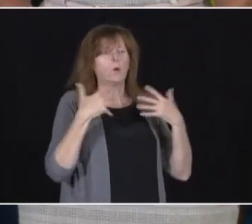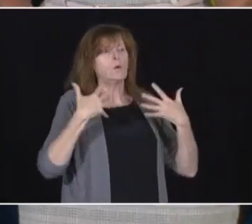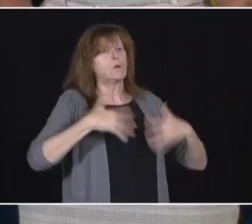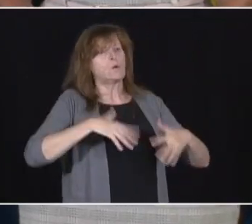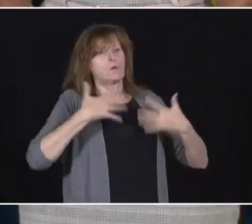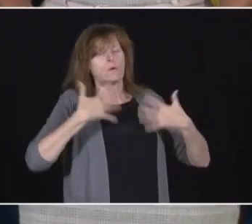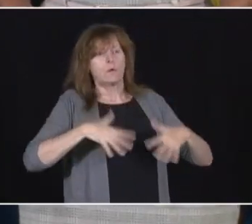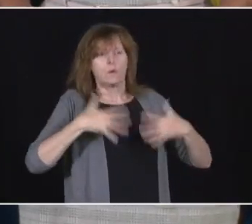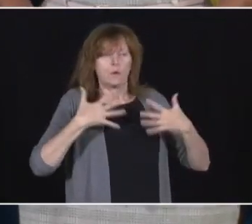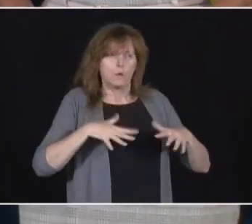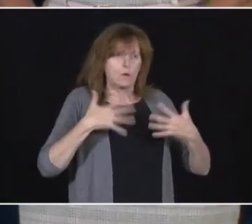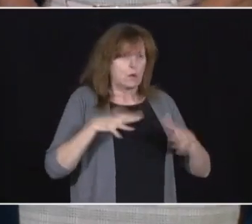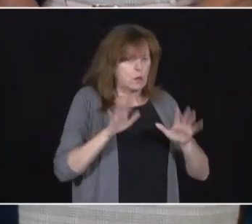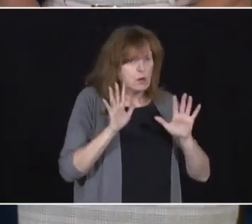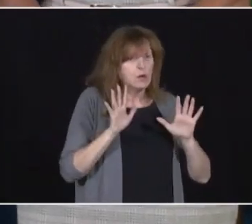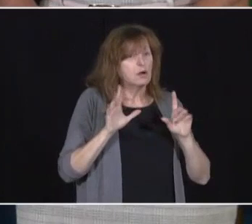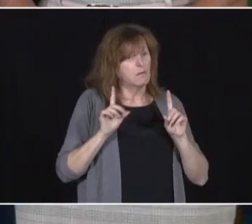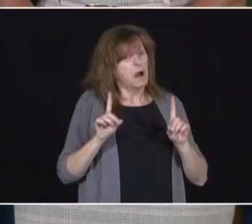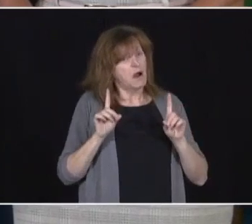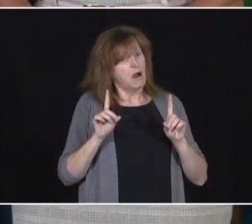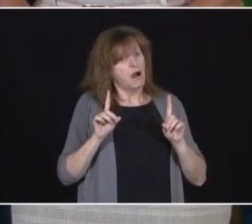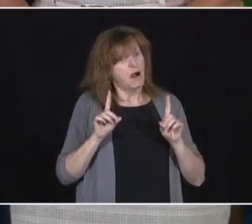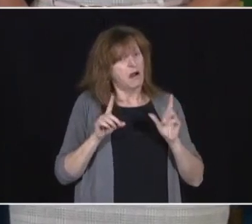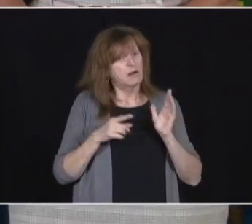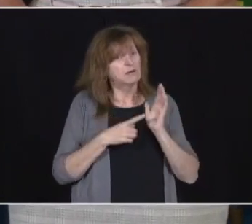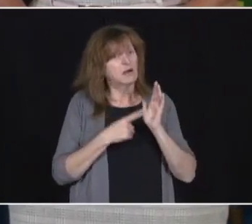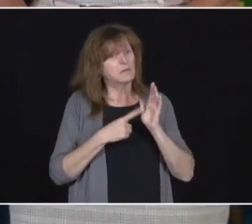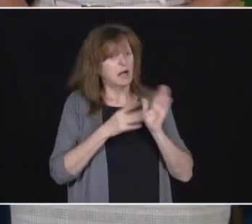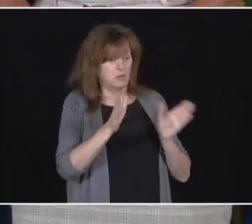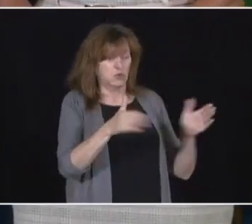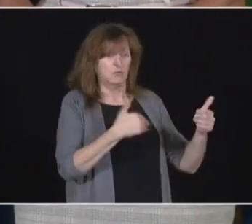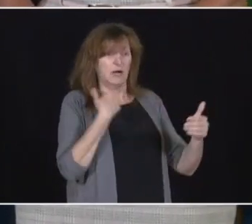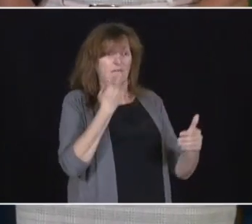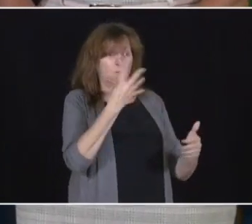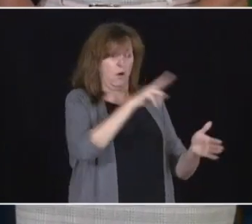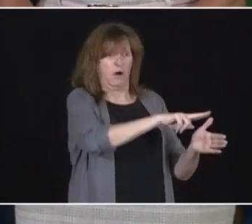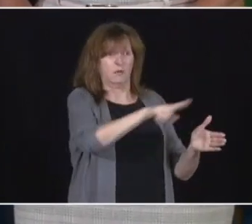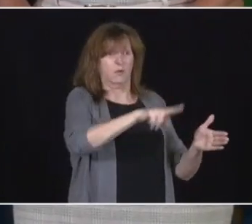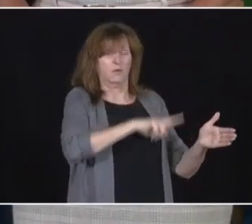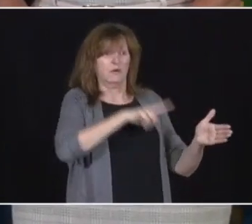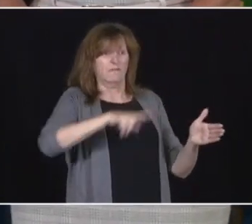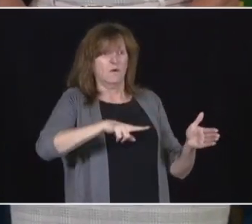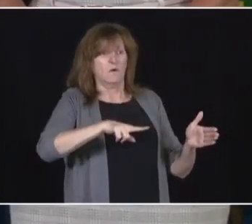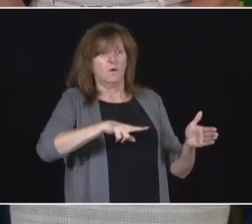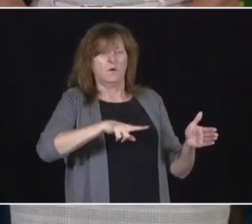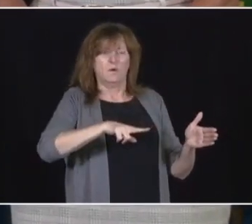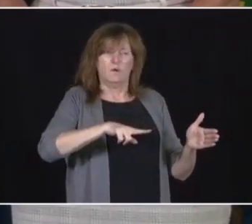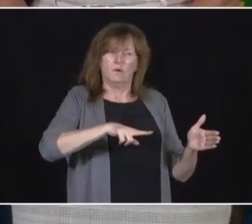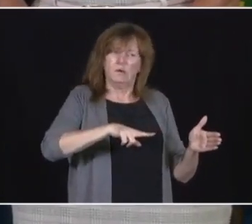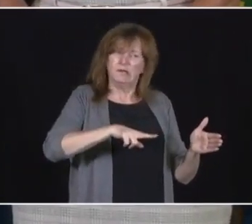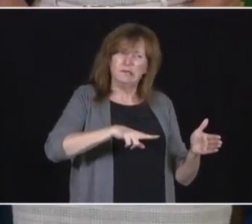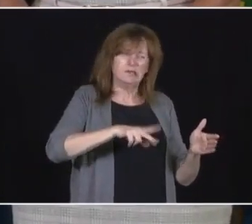From what I have seen, it is tough. To get your hands around it. But there are four to a room in some cases.